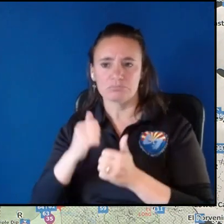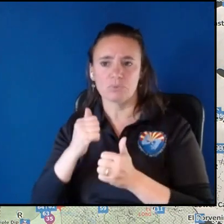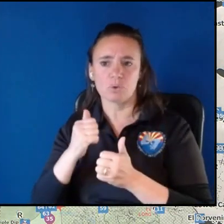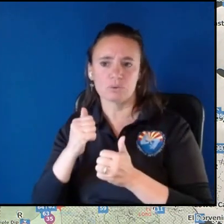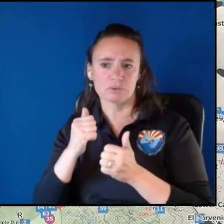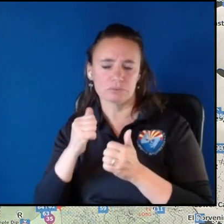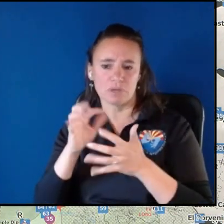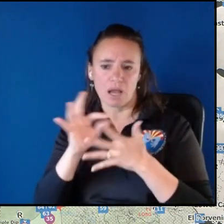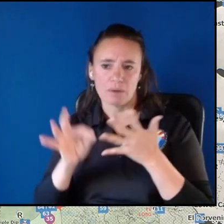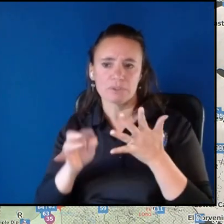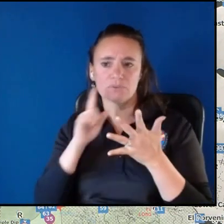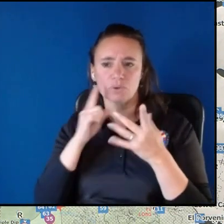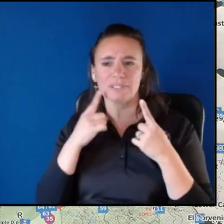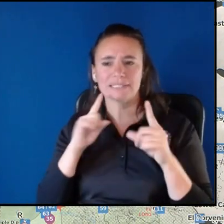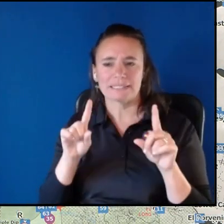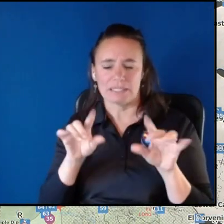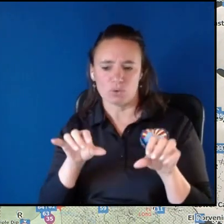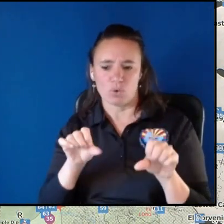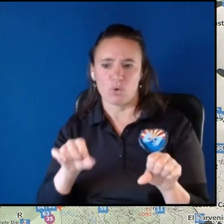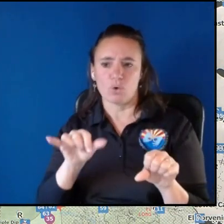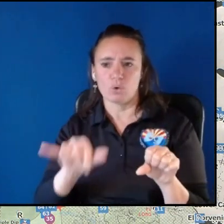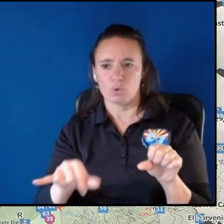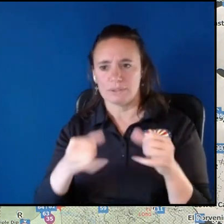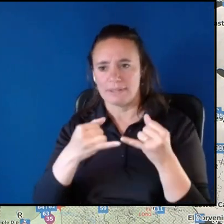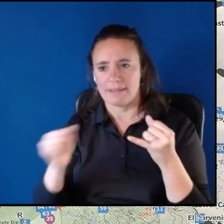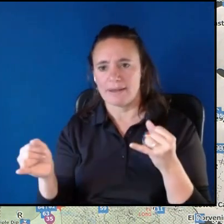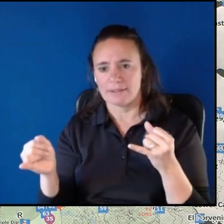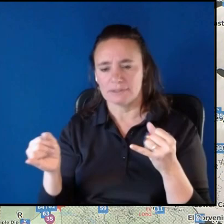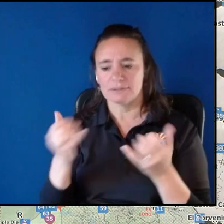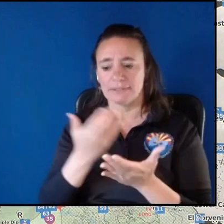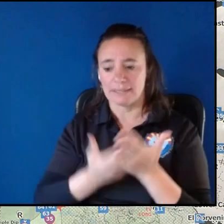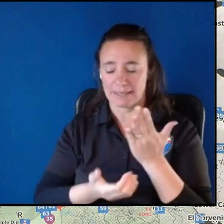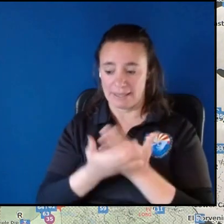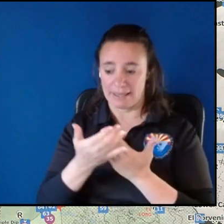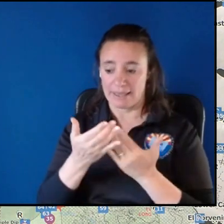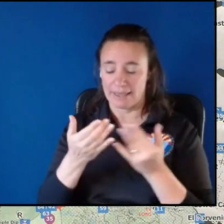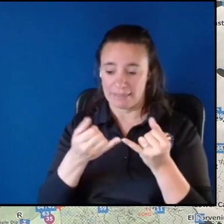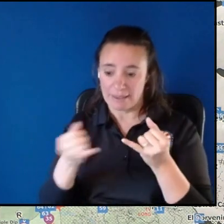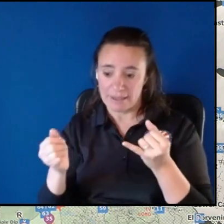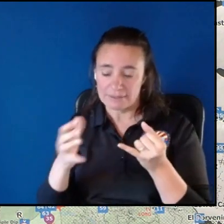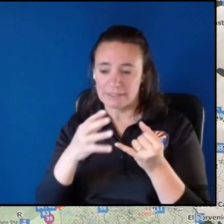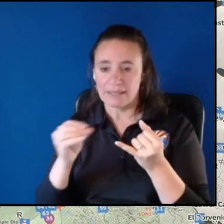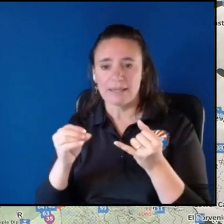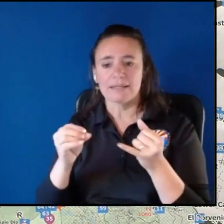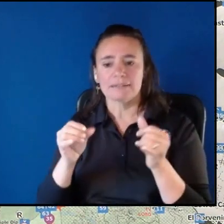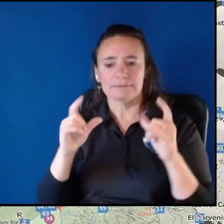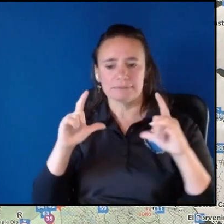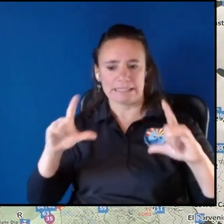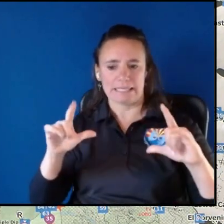Being able to hold those dozer lines, handlines, and containment features. A lot of work is going into it We are ramping up our